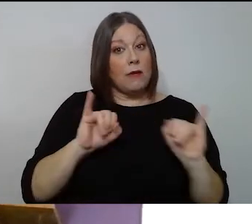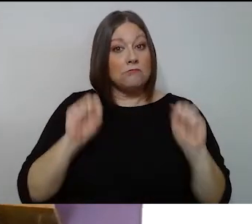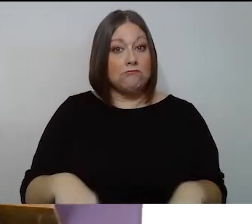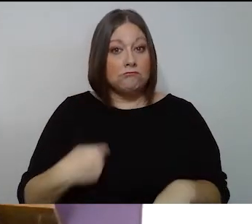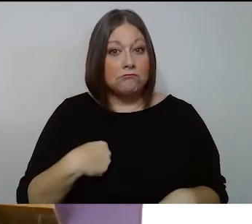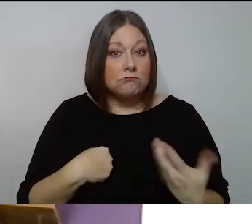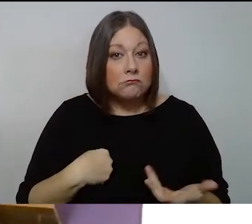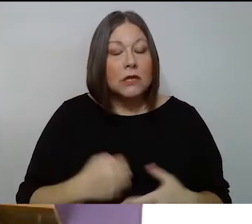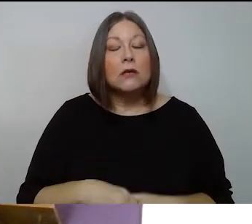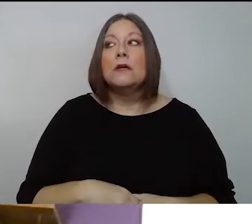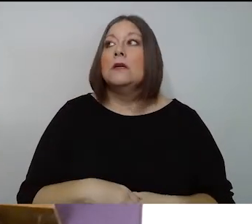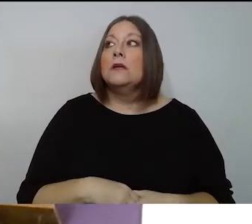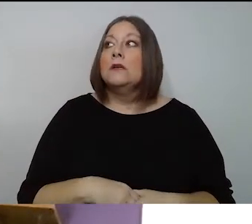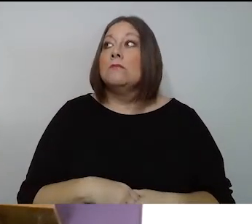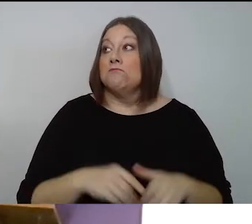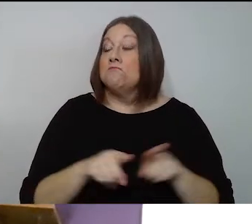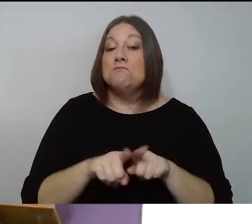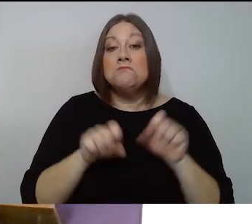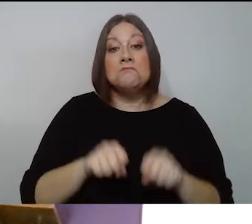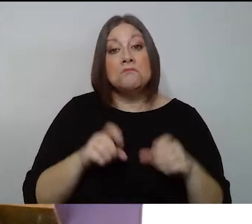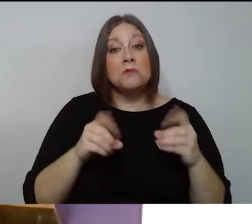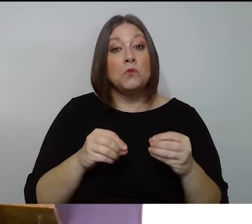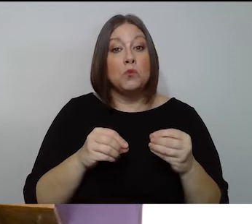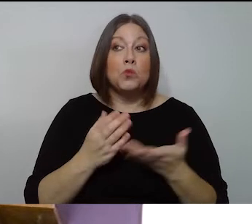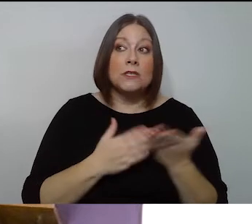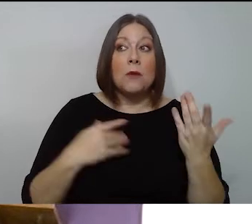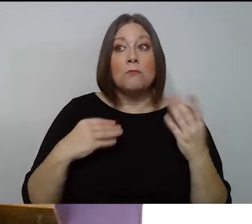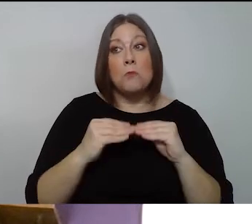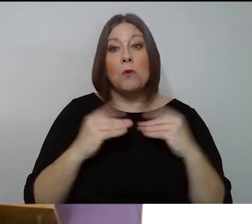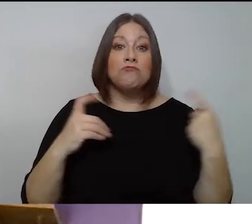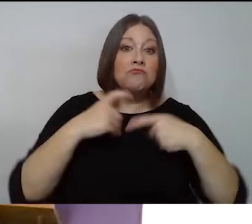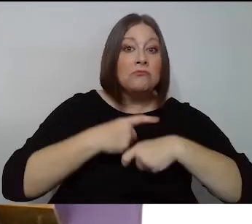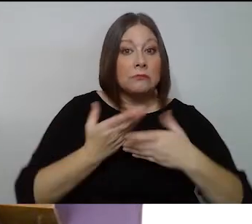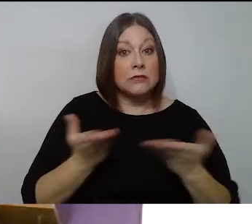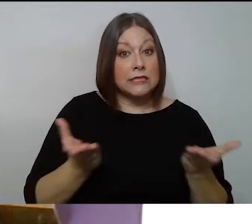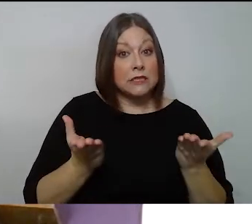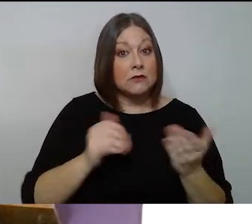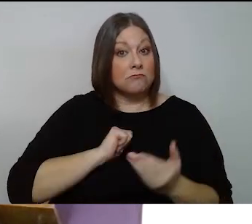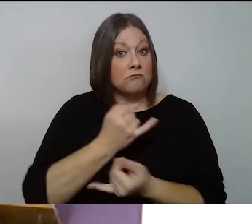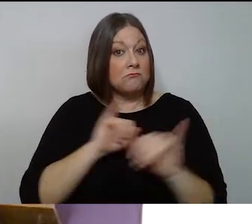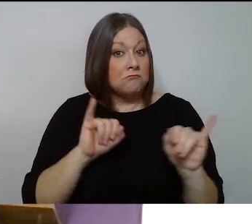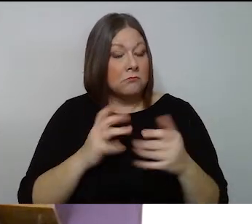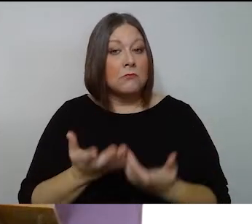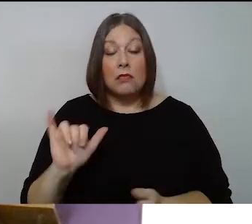I'm also able to do things a little more complicated like learning how to